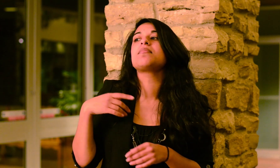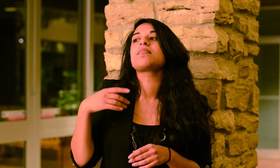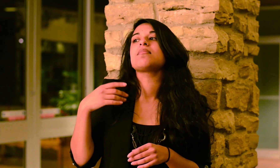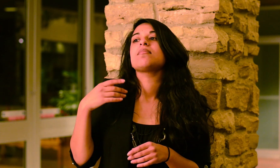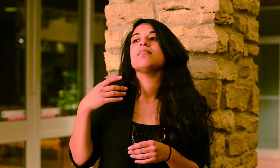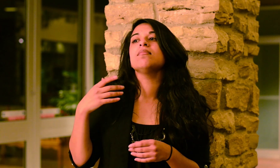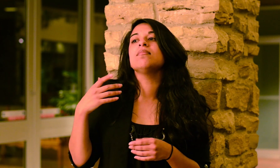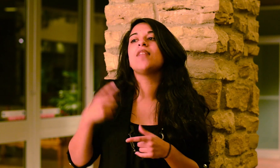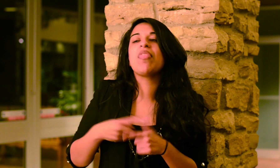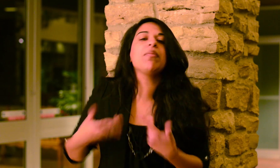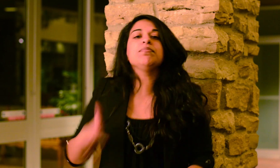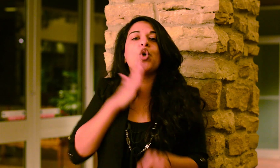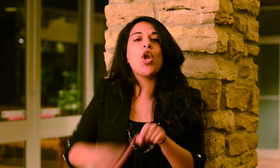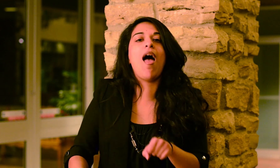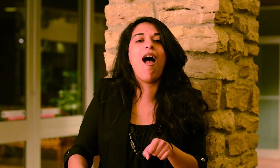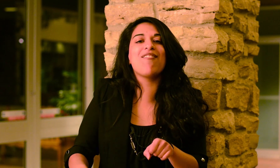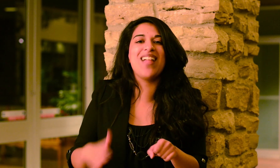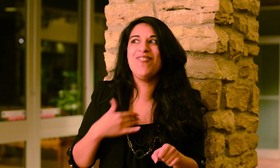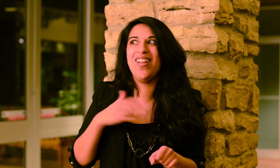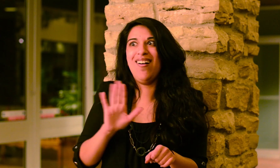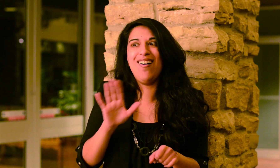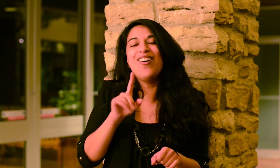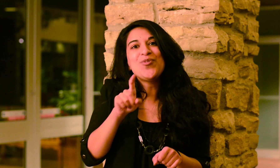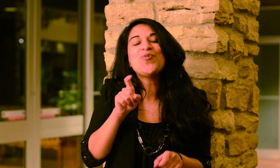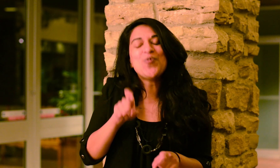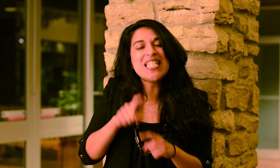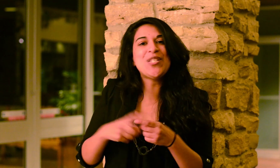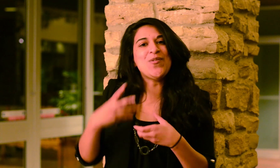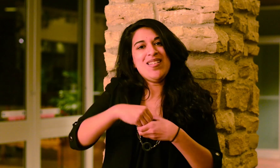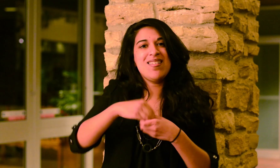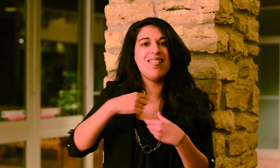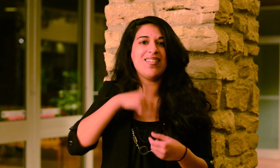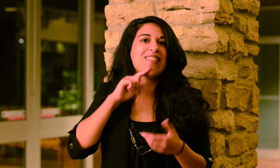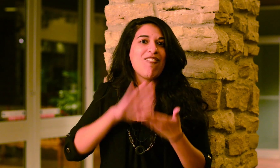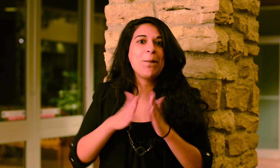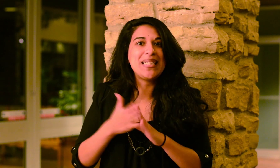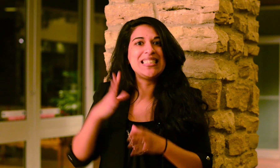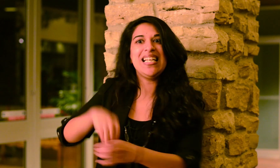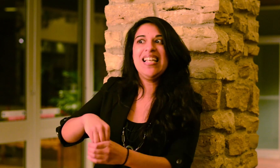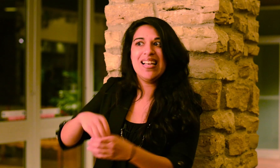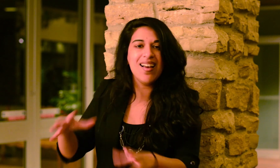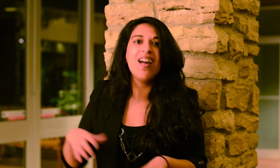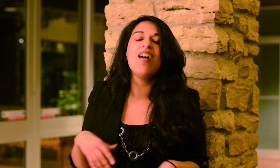That was good enough for them. That's unbelievable. They need to engage the community for input.